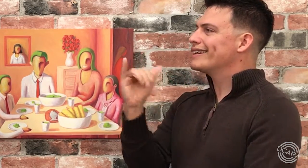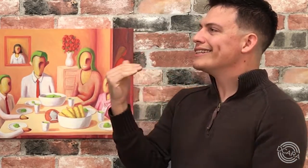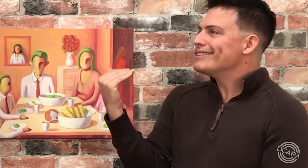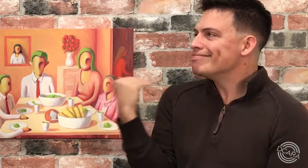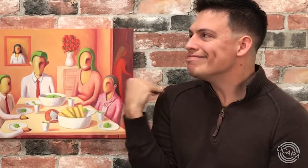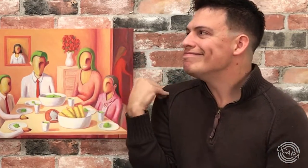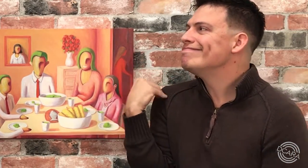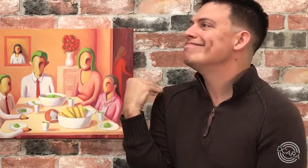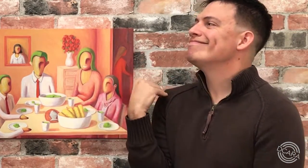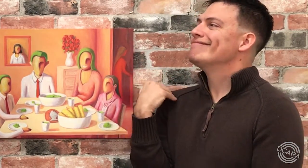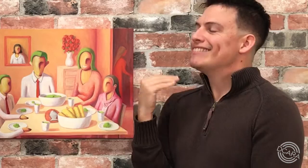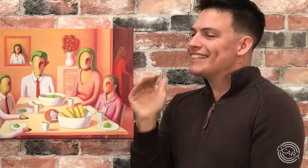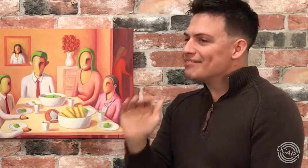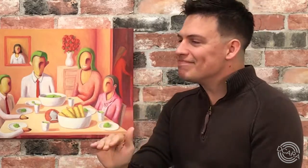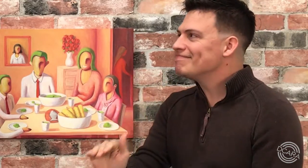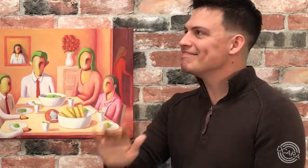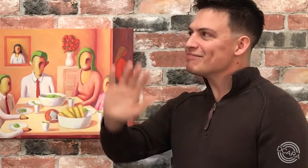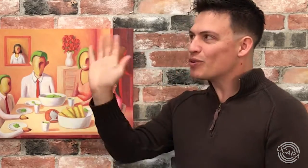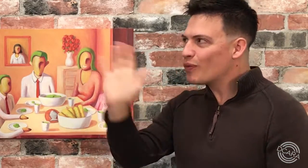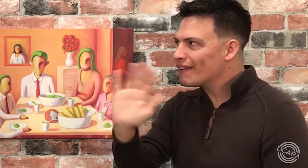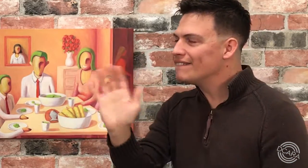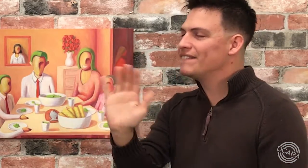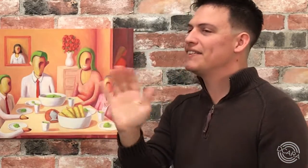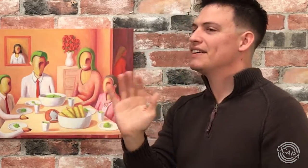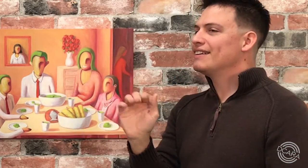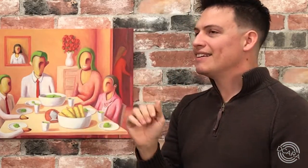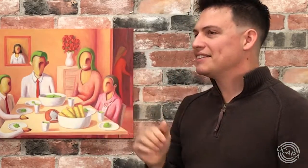(examples of non-verbal communication)